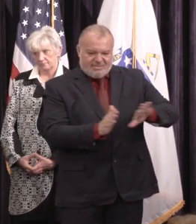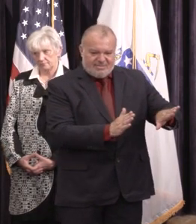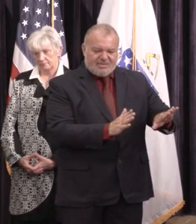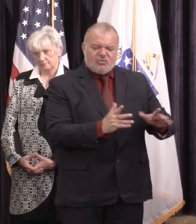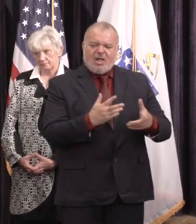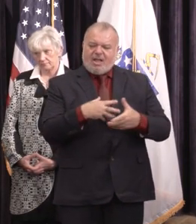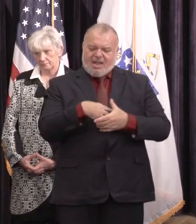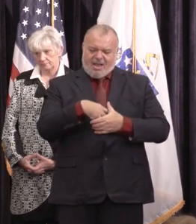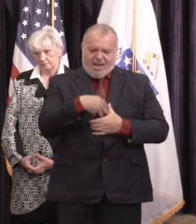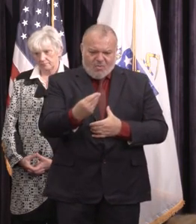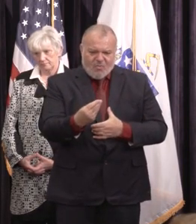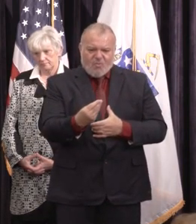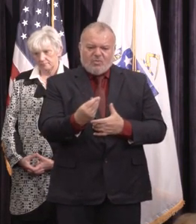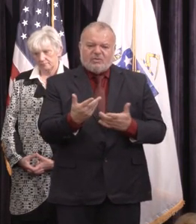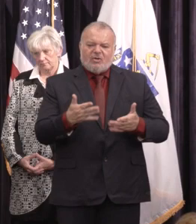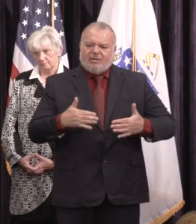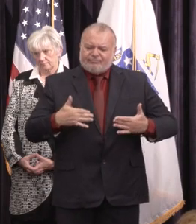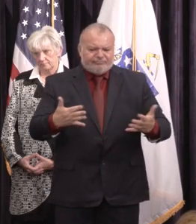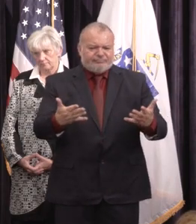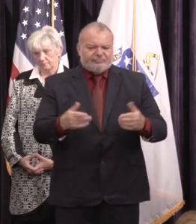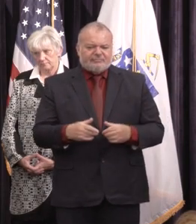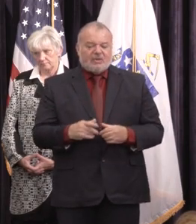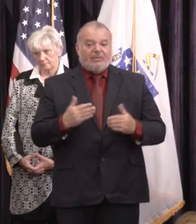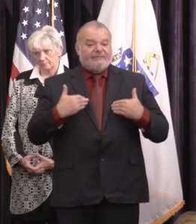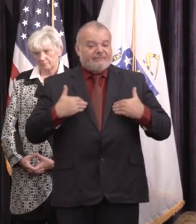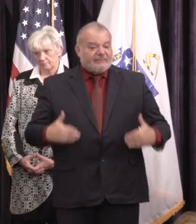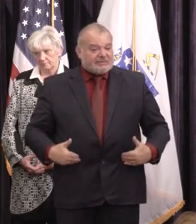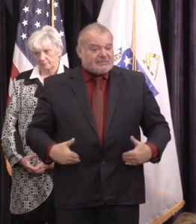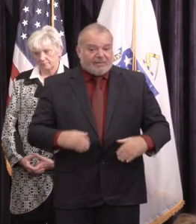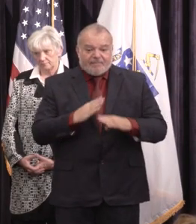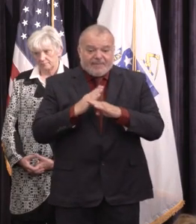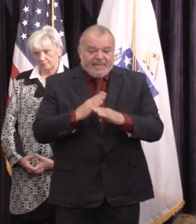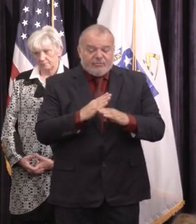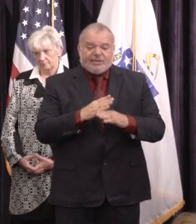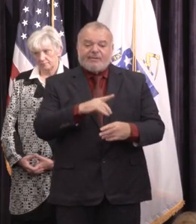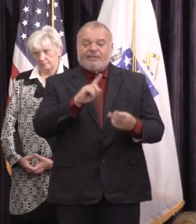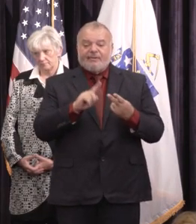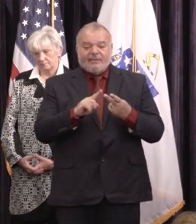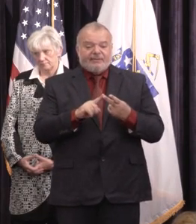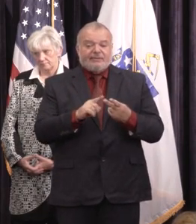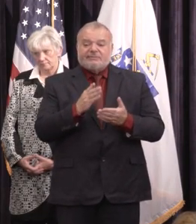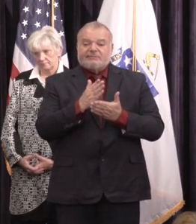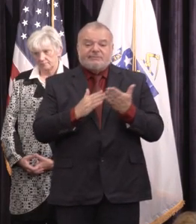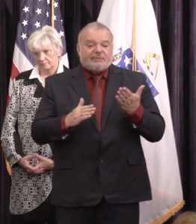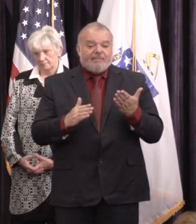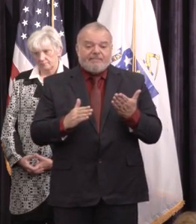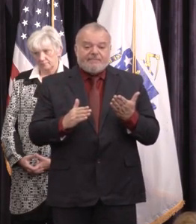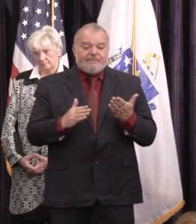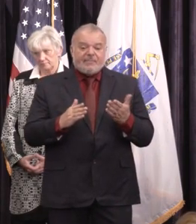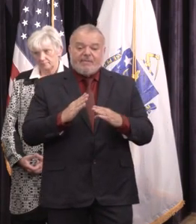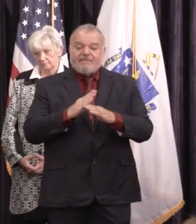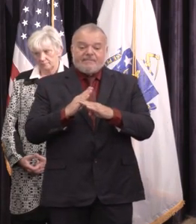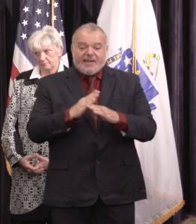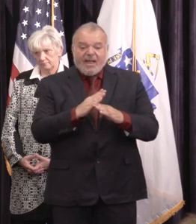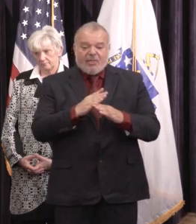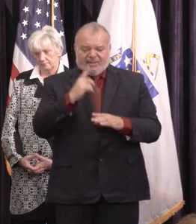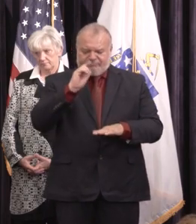of those are physical barriers. Some of those are barriers of mind set and perspective. I think what